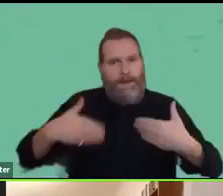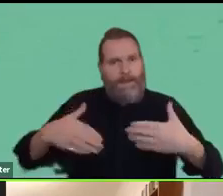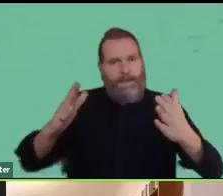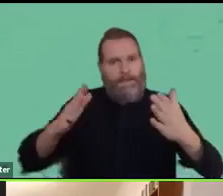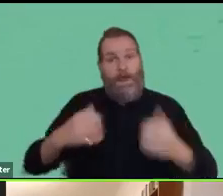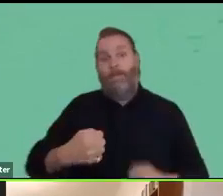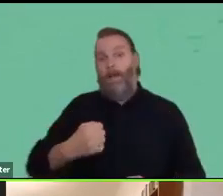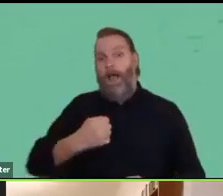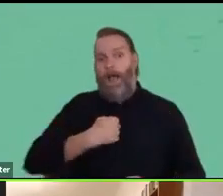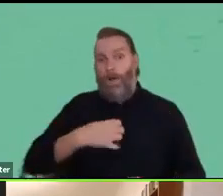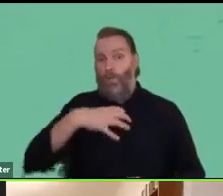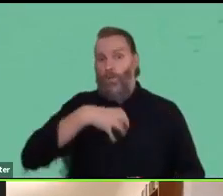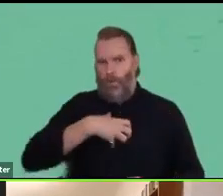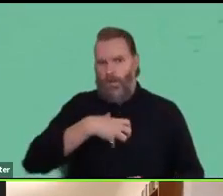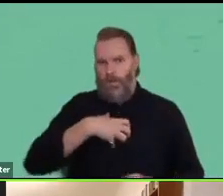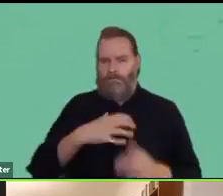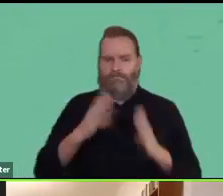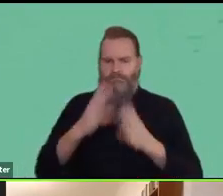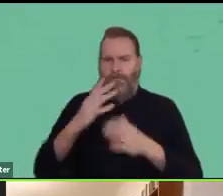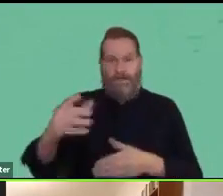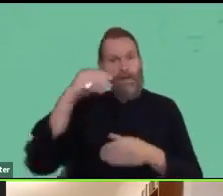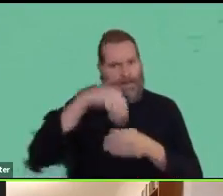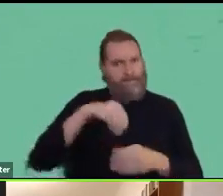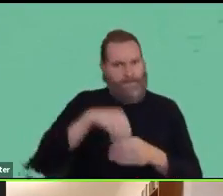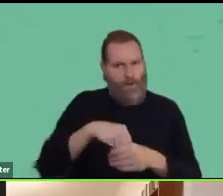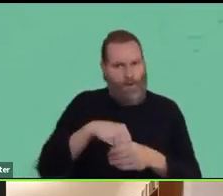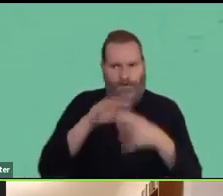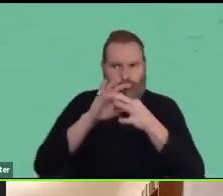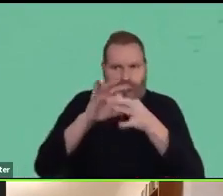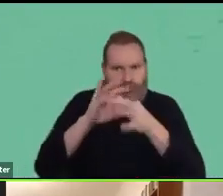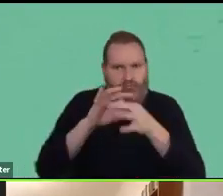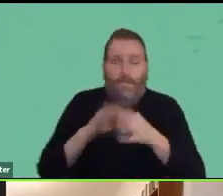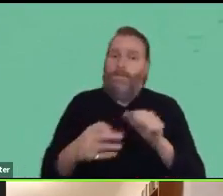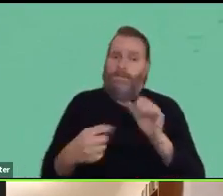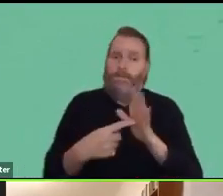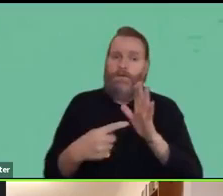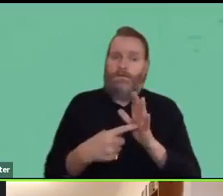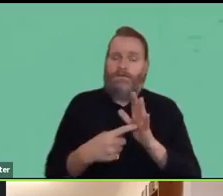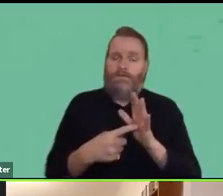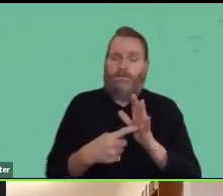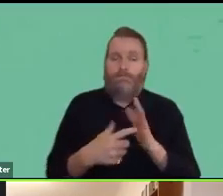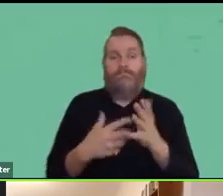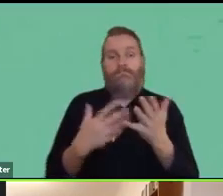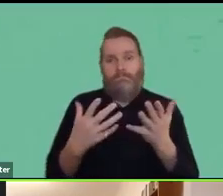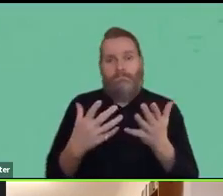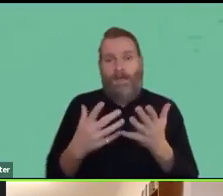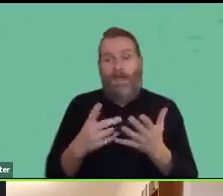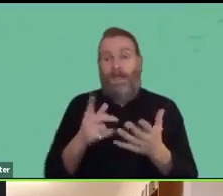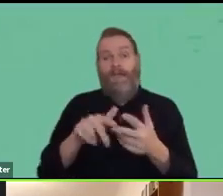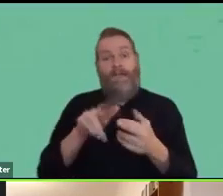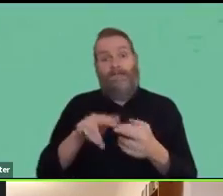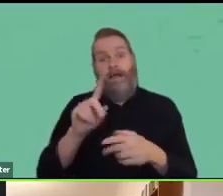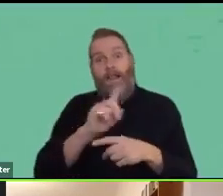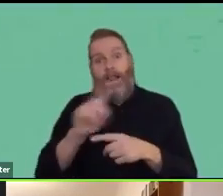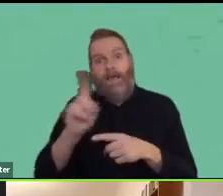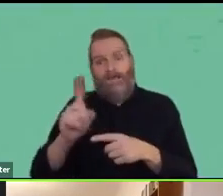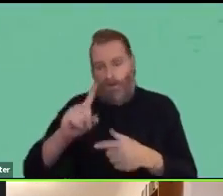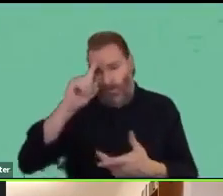everybody involved and participating if it comes to deciding we now need to turn this into a ballot